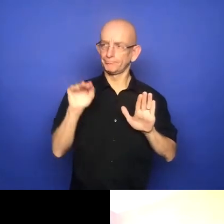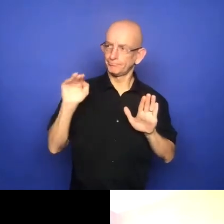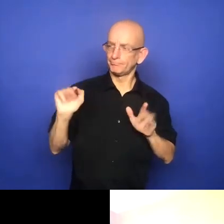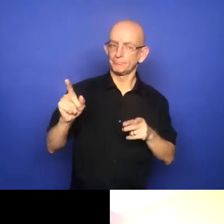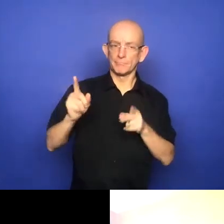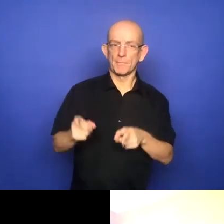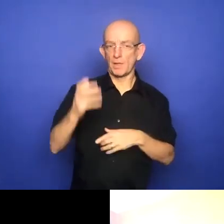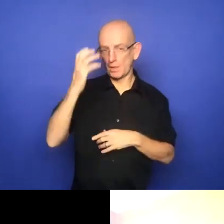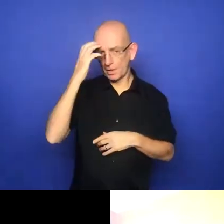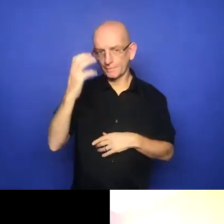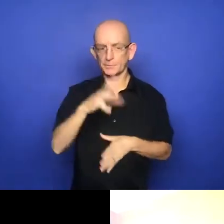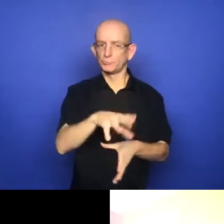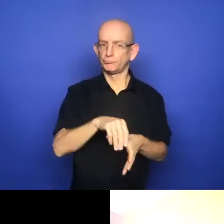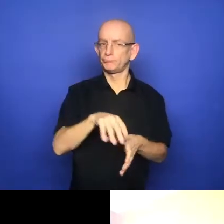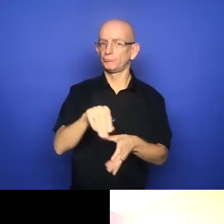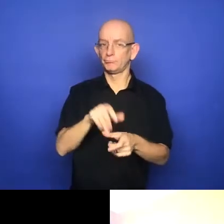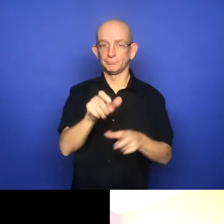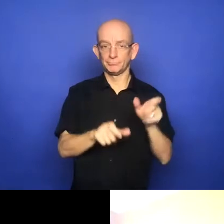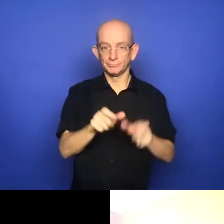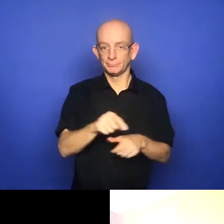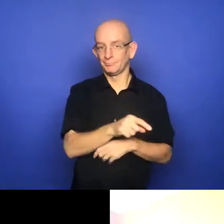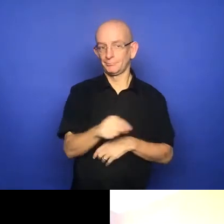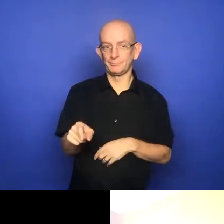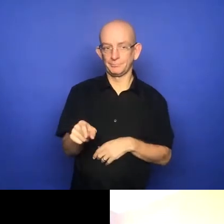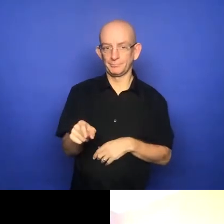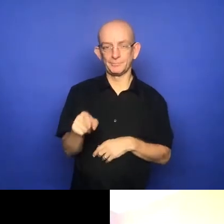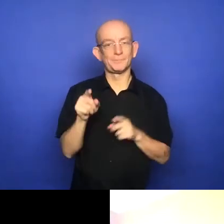as the next